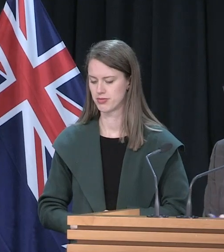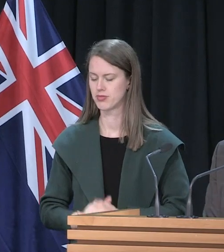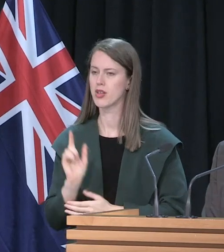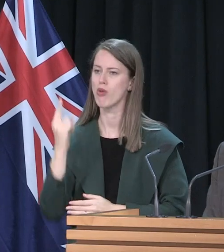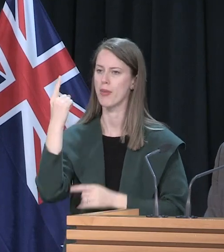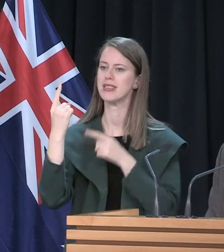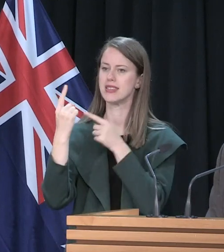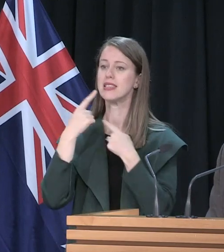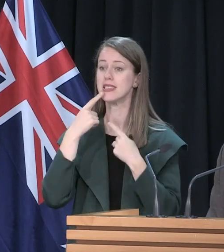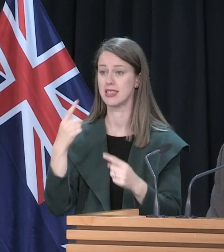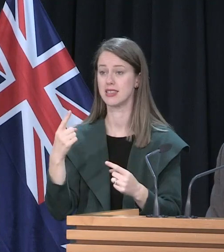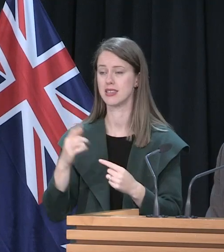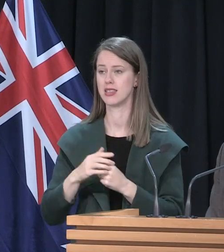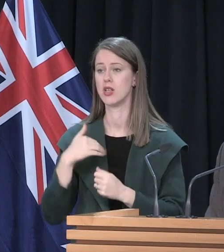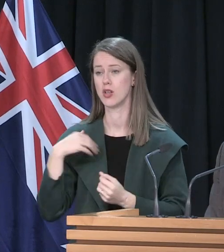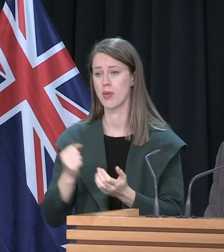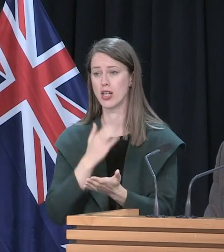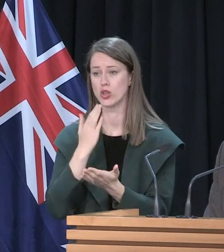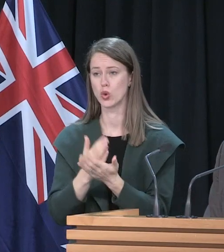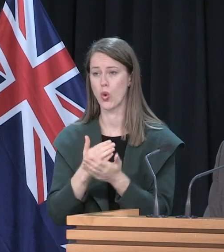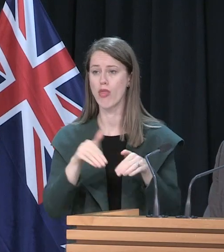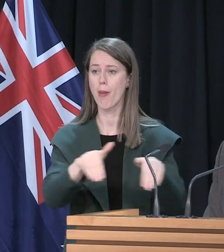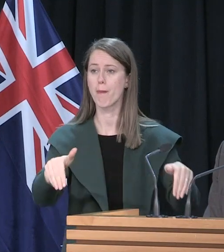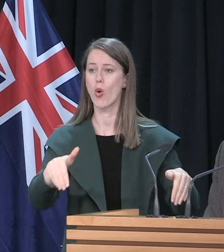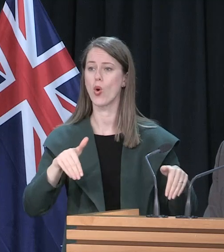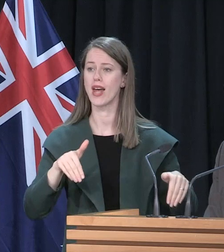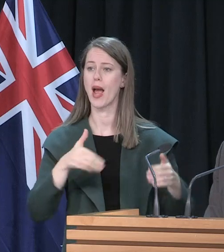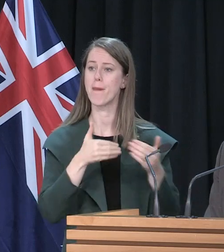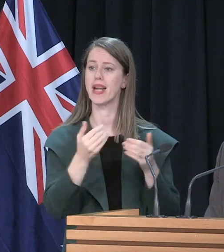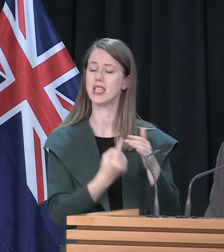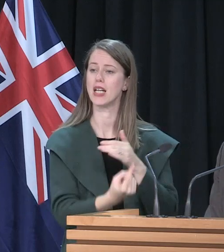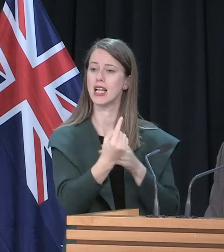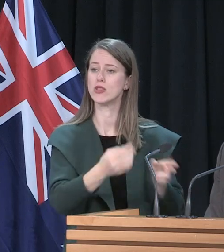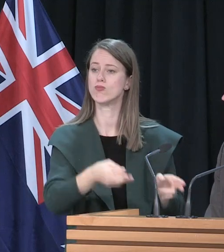foundation of our response no matter what. As the Prime